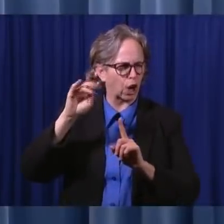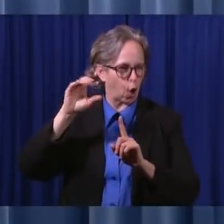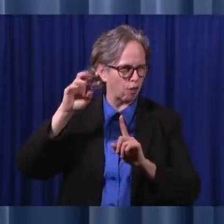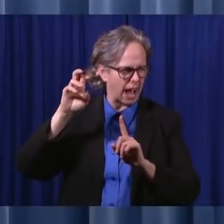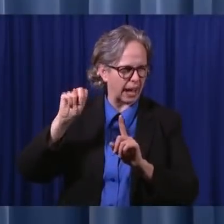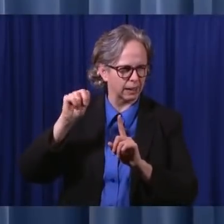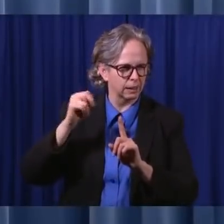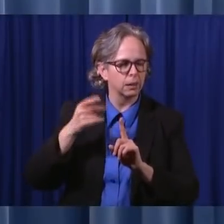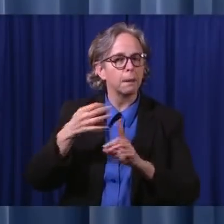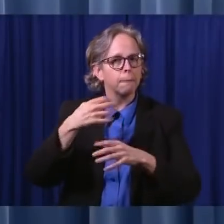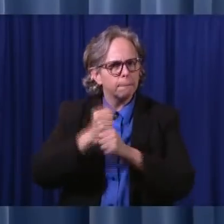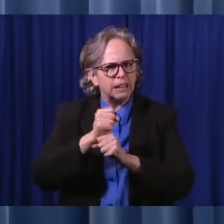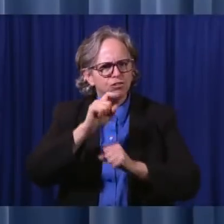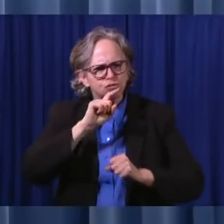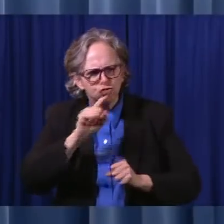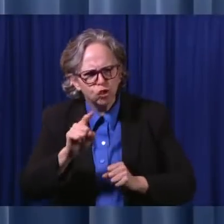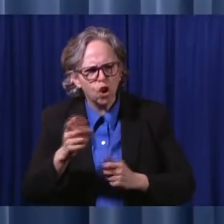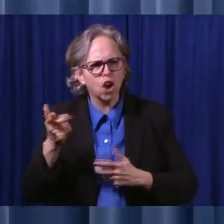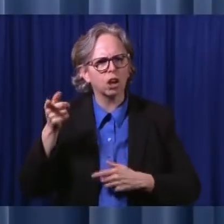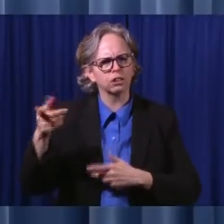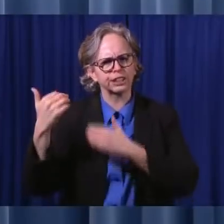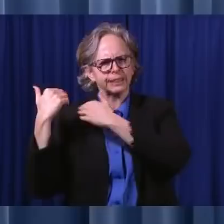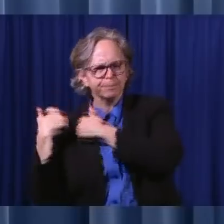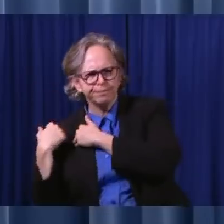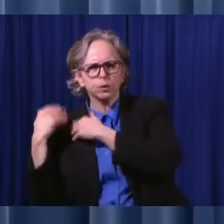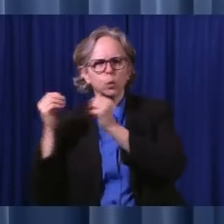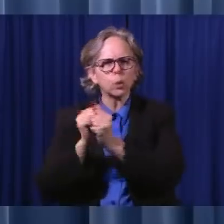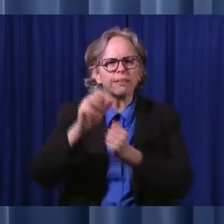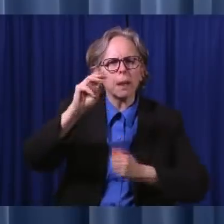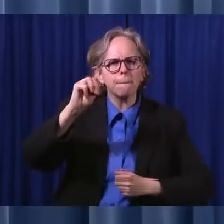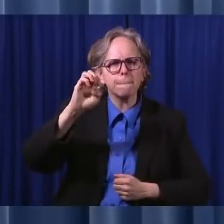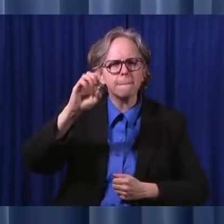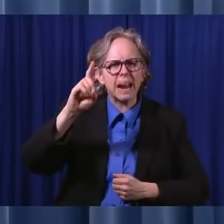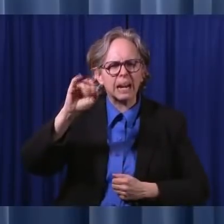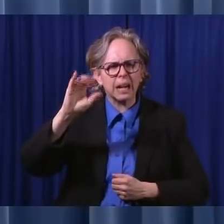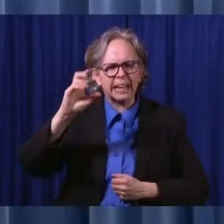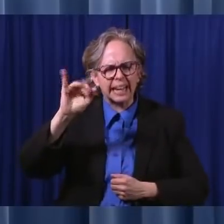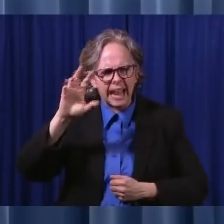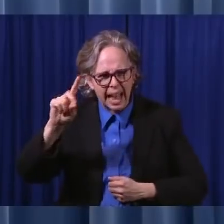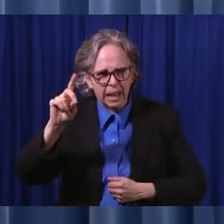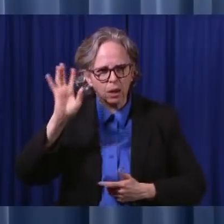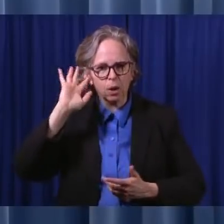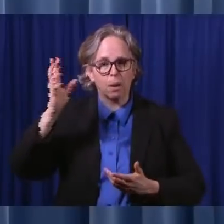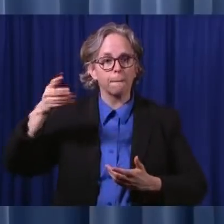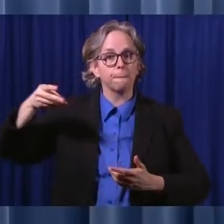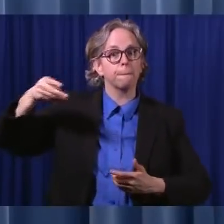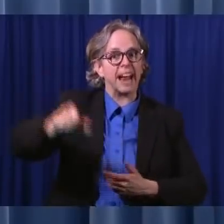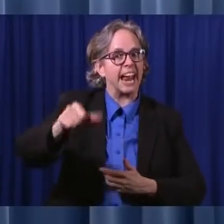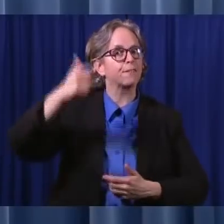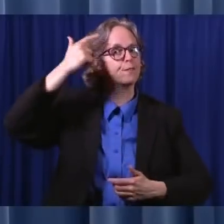I TALKED IN THE REGARD TO MAKING SURE